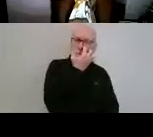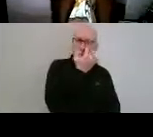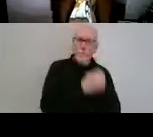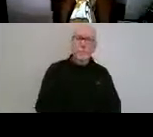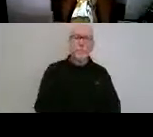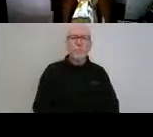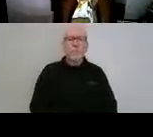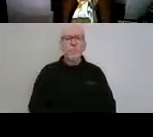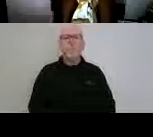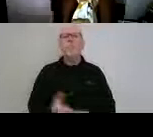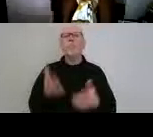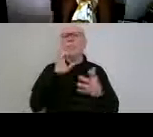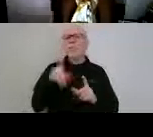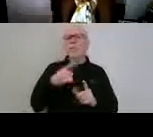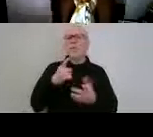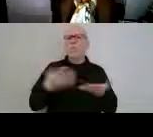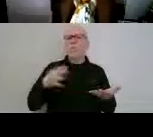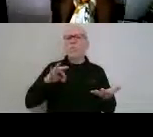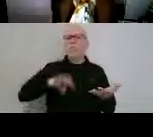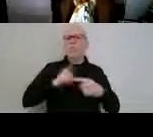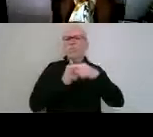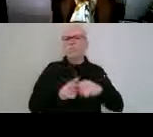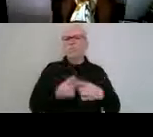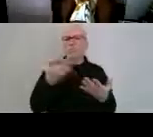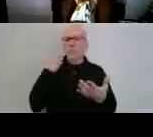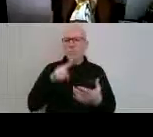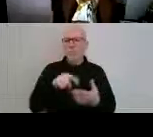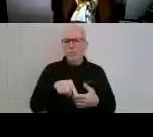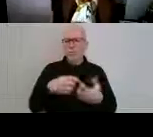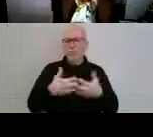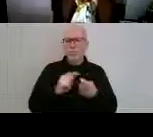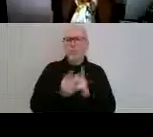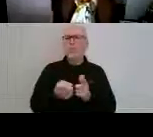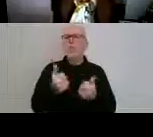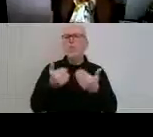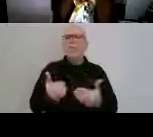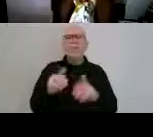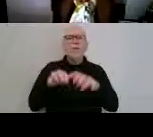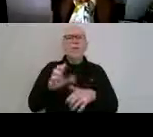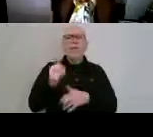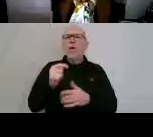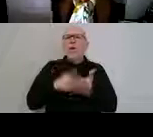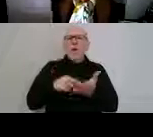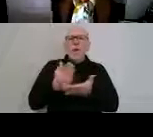So let's talk about some of the benefits. If you want, you can go ahead and pop in the chat what are some of the benefits you've seen